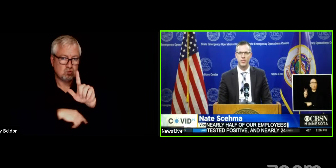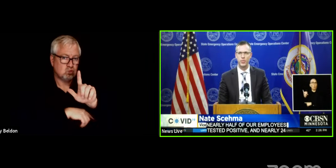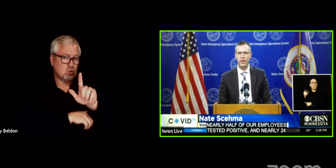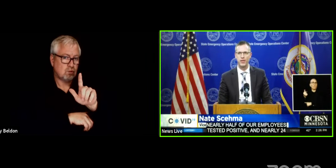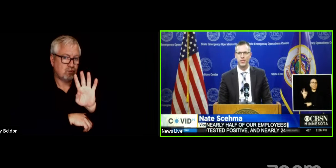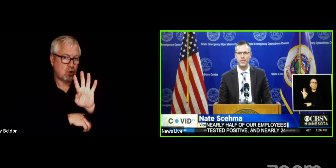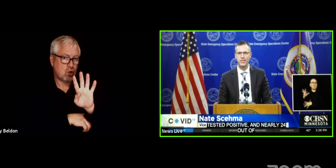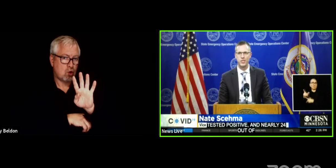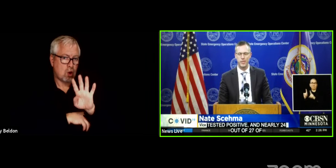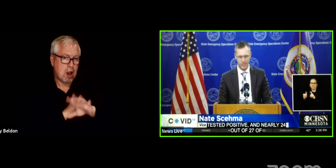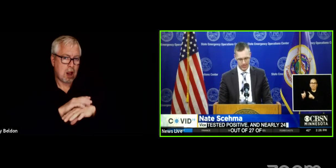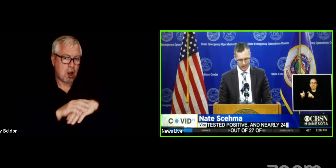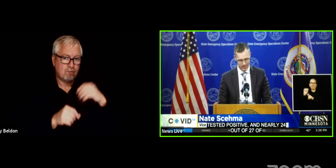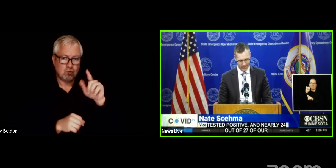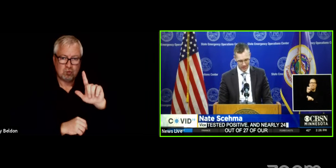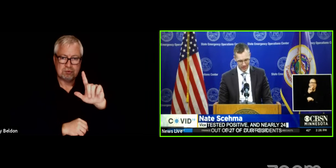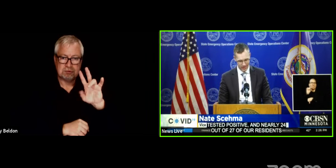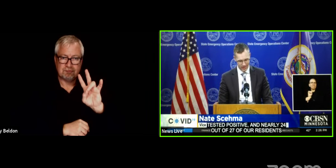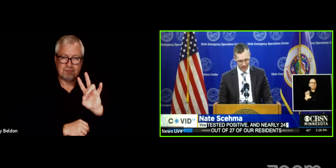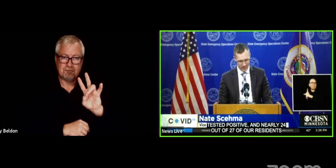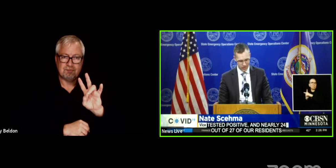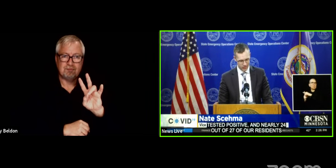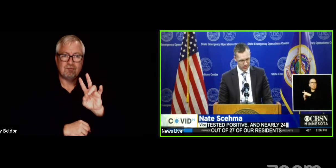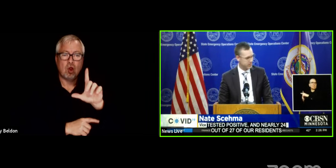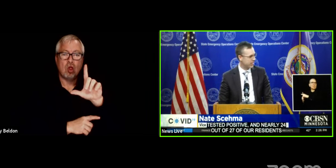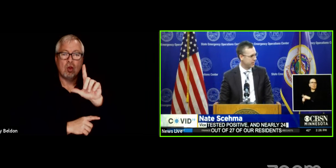PLANNED FOR THESE SITUATION, IT TRULY DOES TAKE A